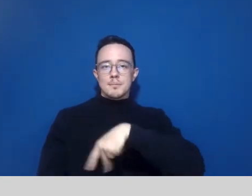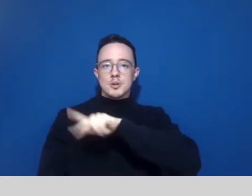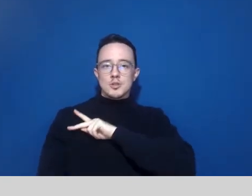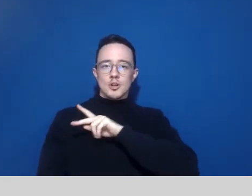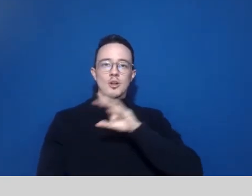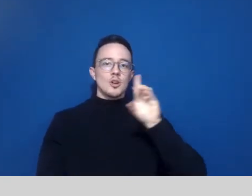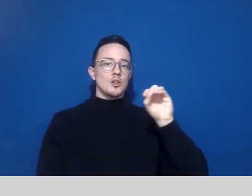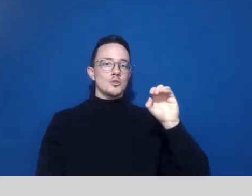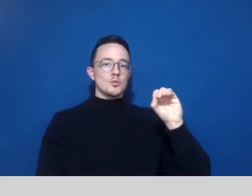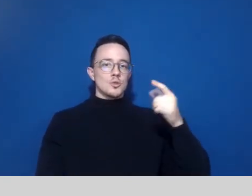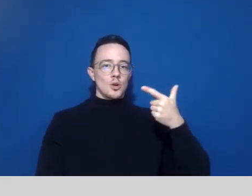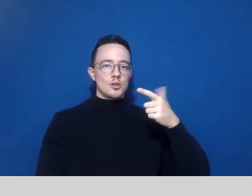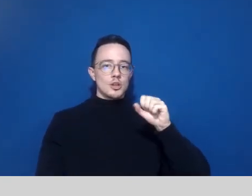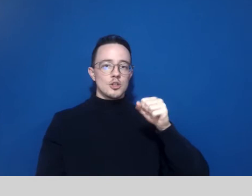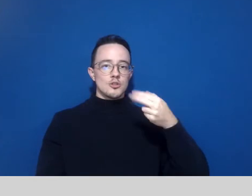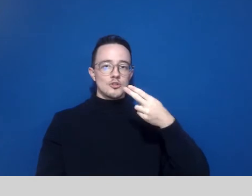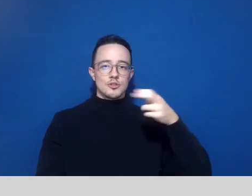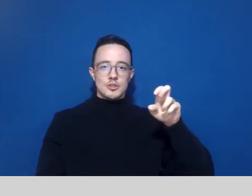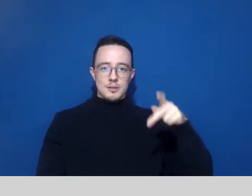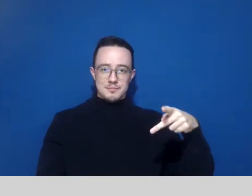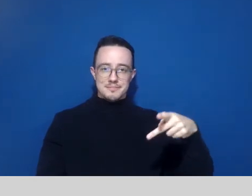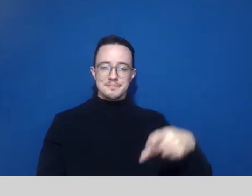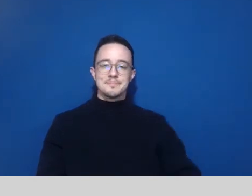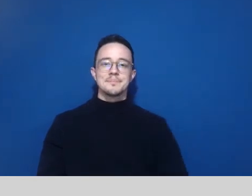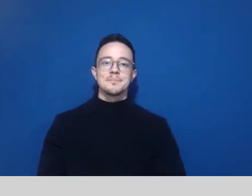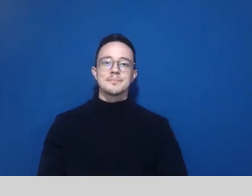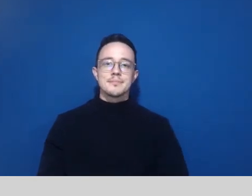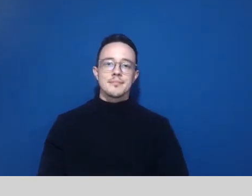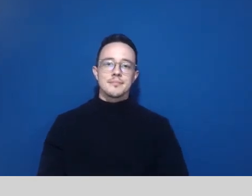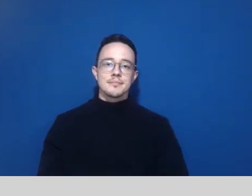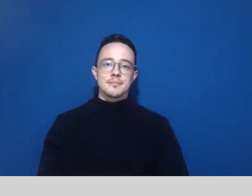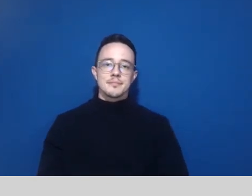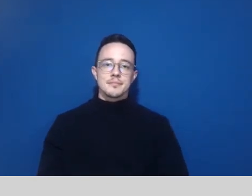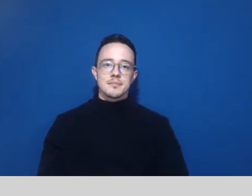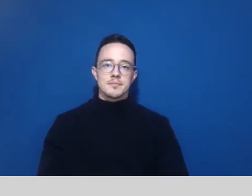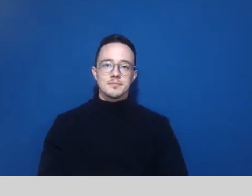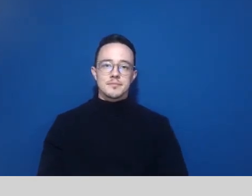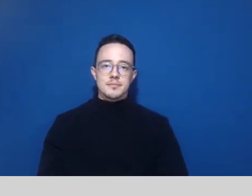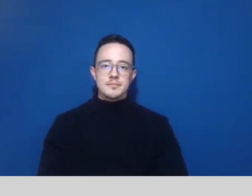where all of the data from these tools ends up. So this is my personal Dog Sheep.